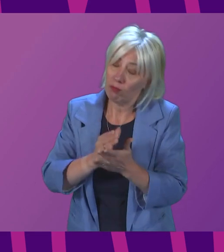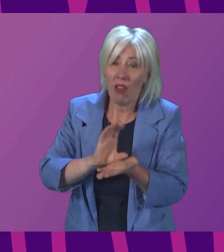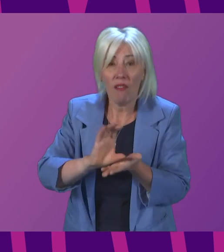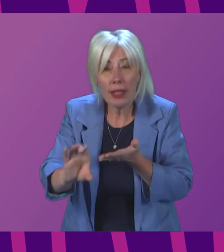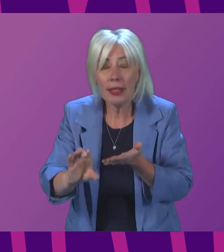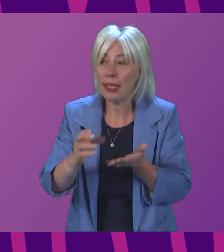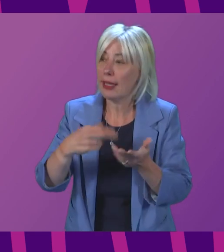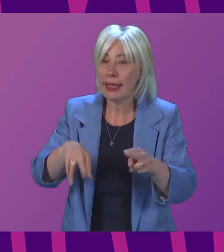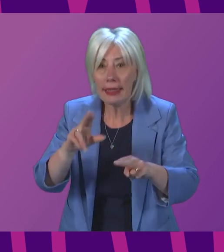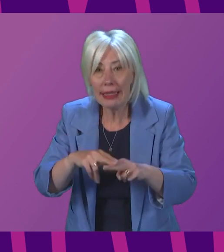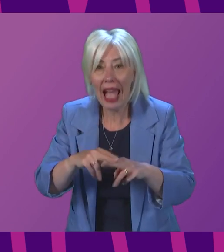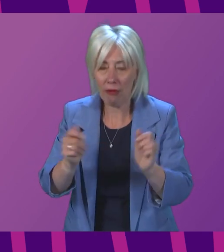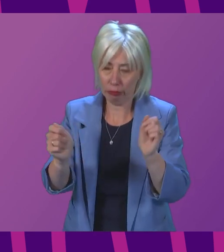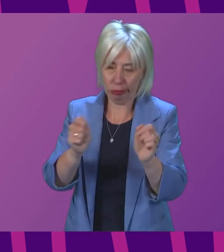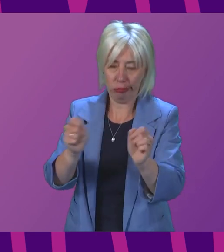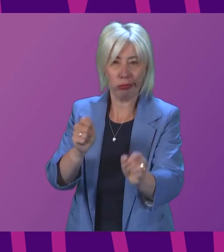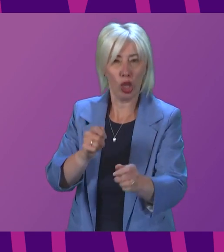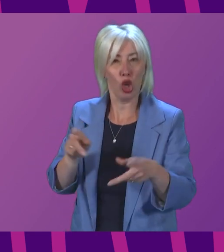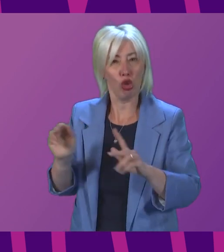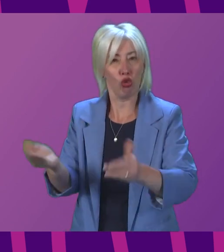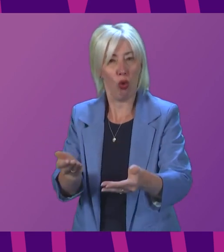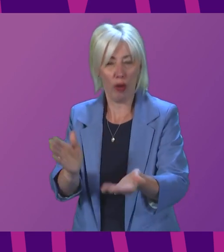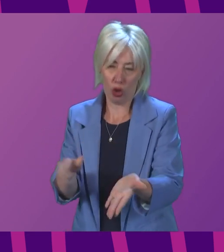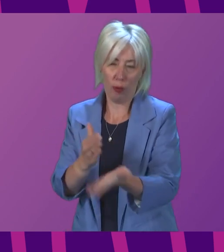reform of service delivery in order to meet that challenge, both for children who are